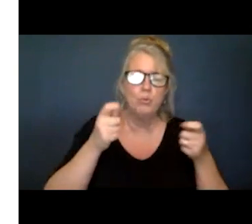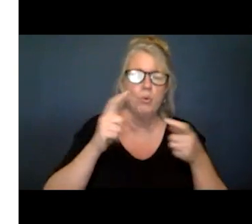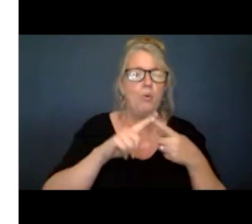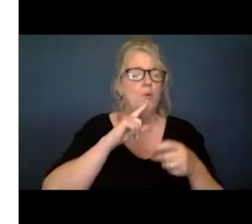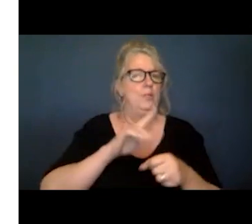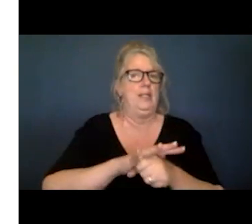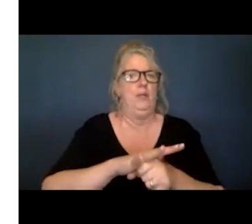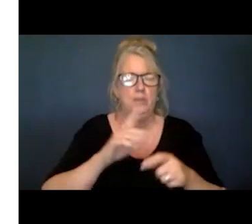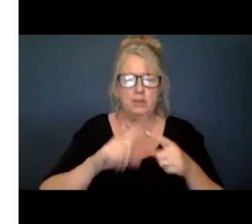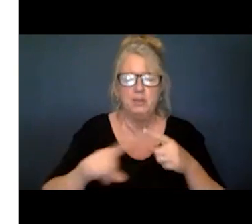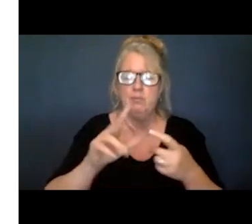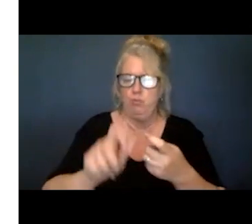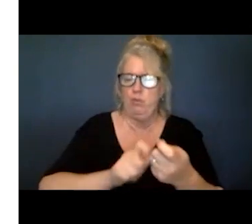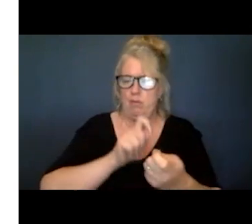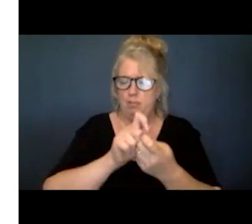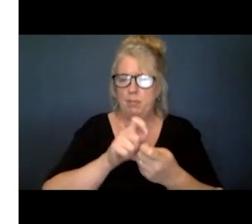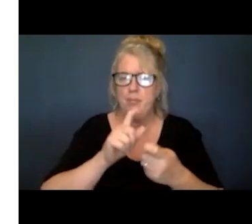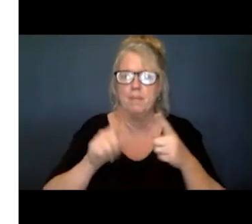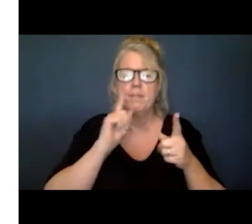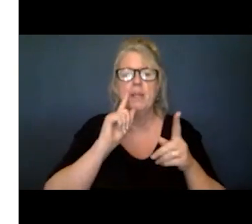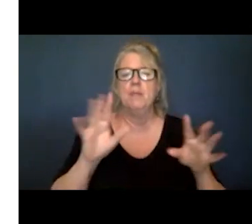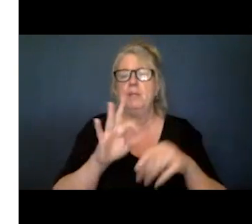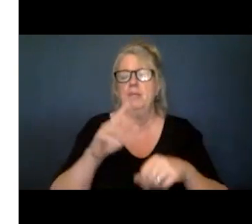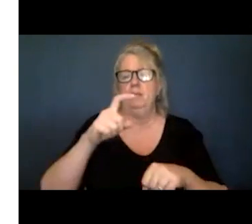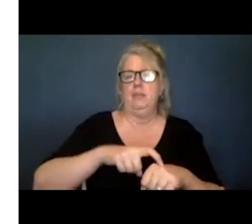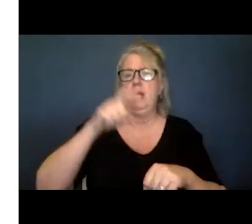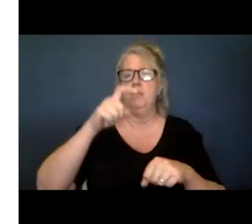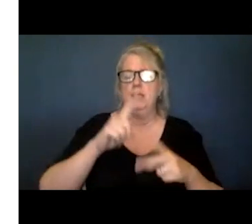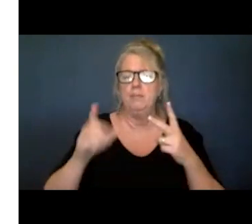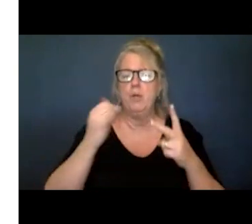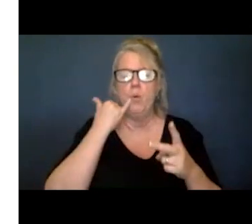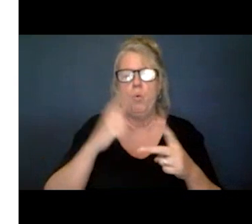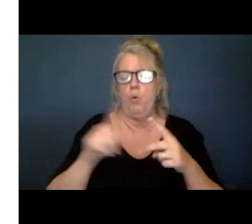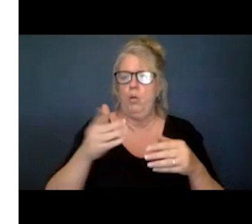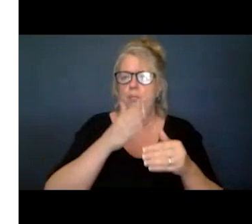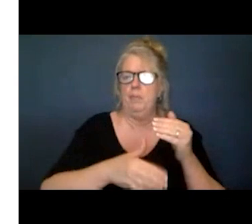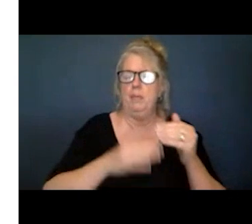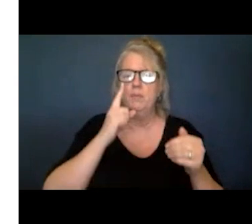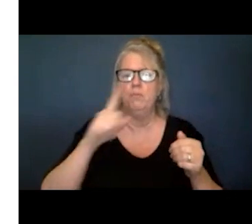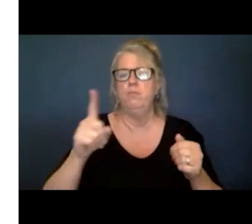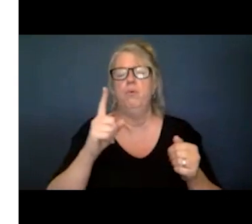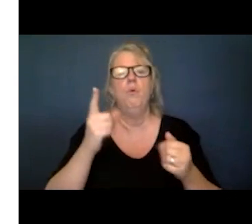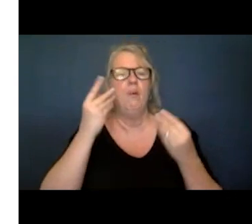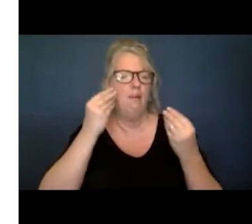the accuracy, relevance, timeliness, or completeness of this outside information.